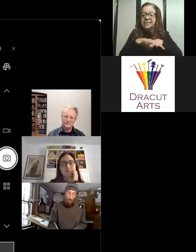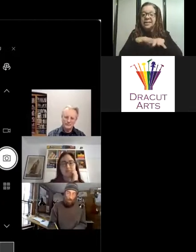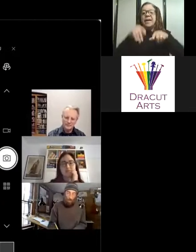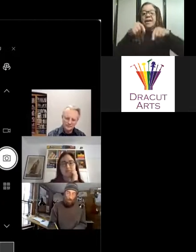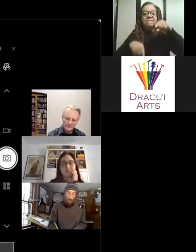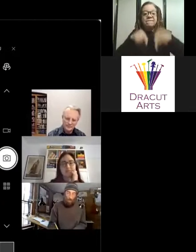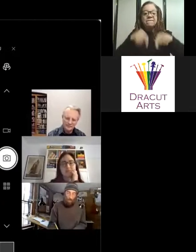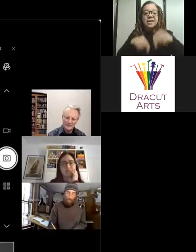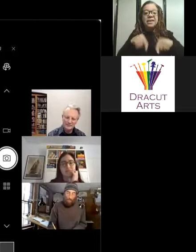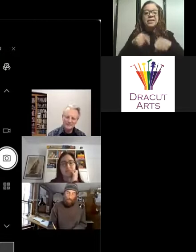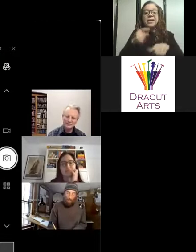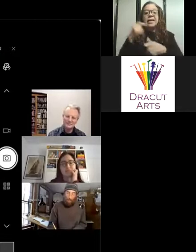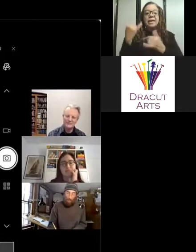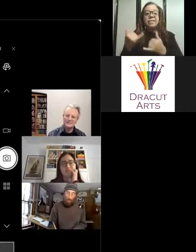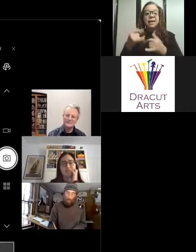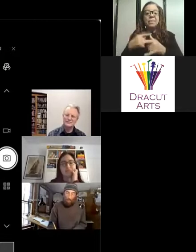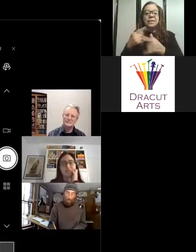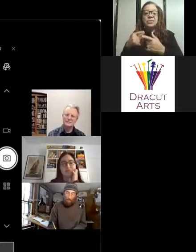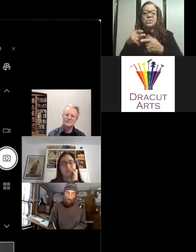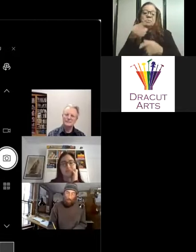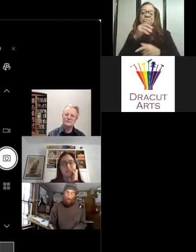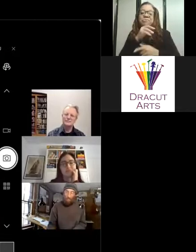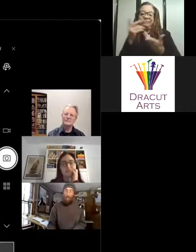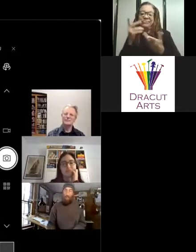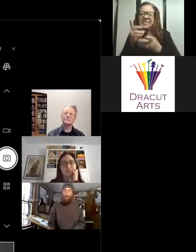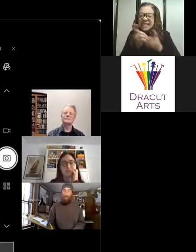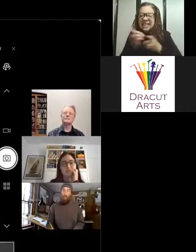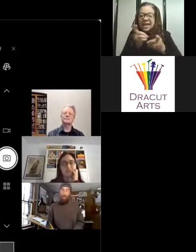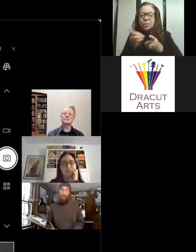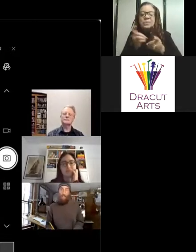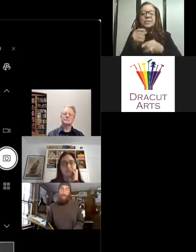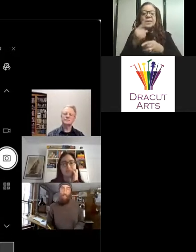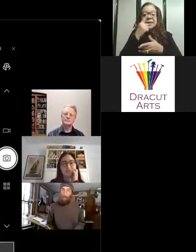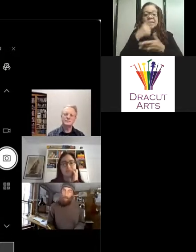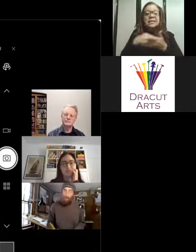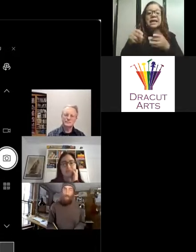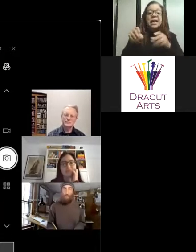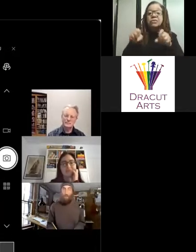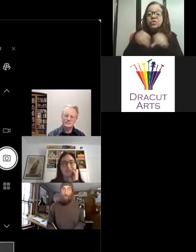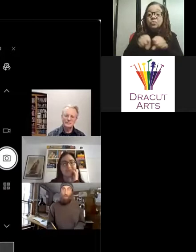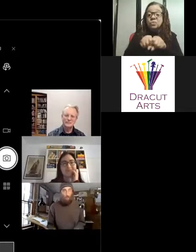And there I'm into the details, I have to do some research, right? Did they have velcro sneakers? No. Did they have boots,